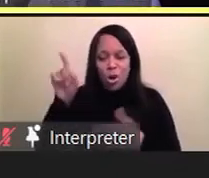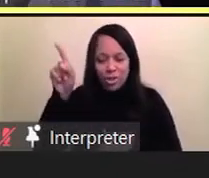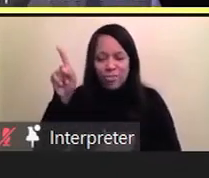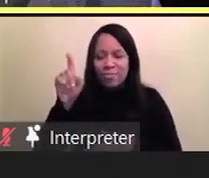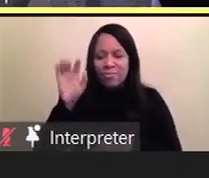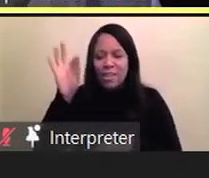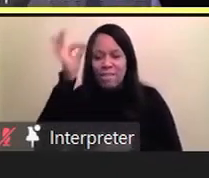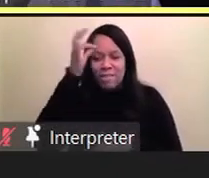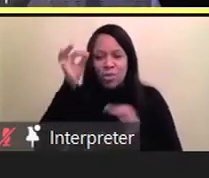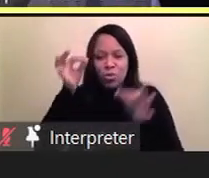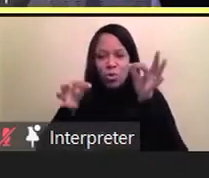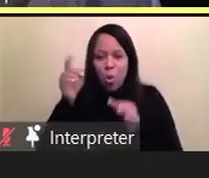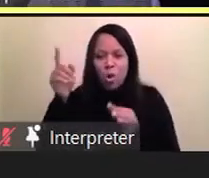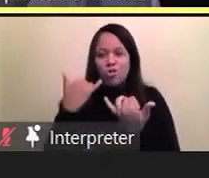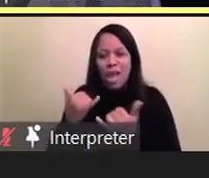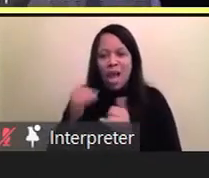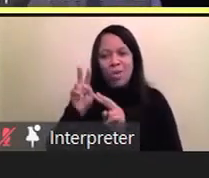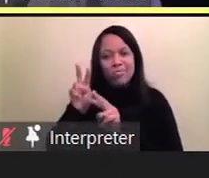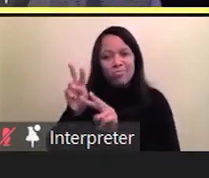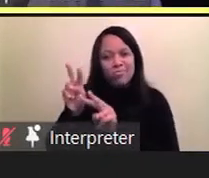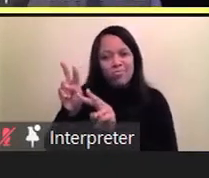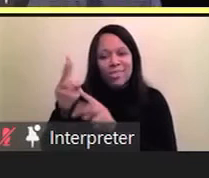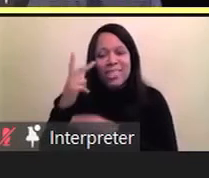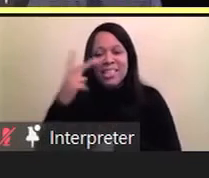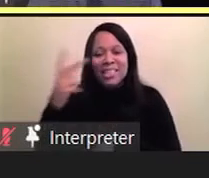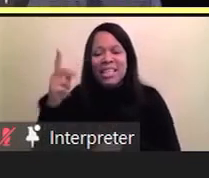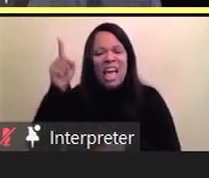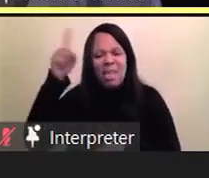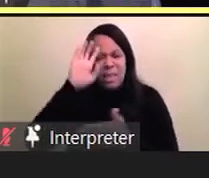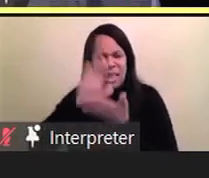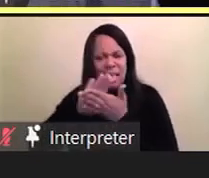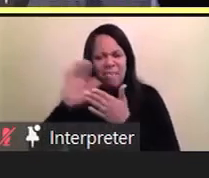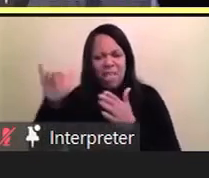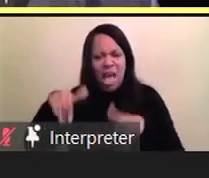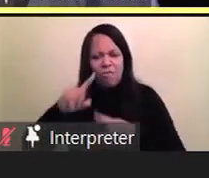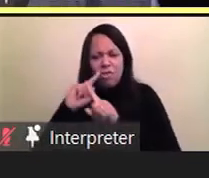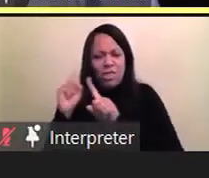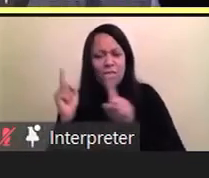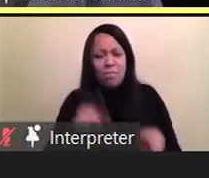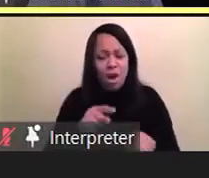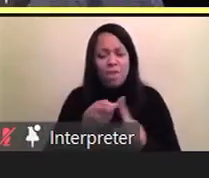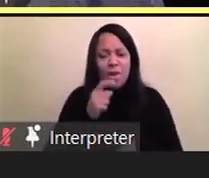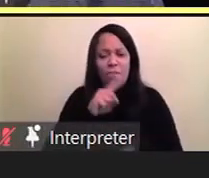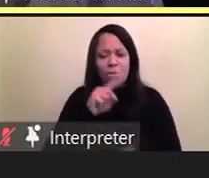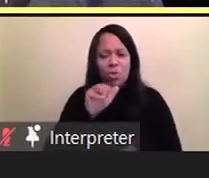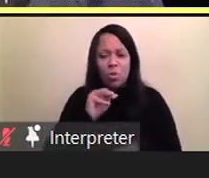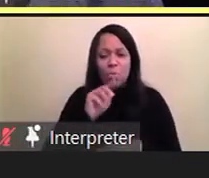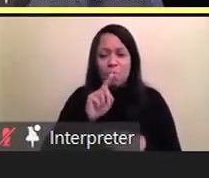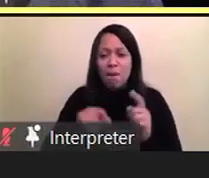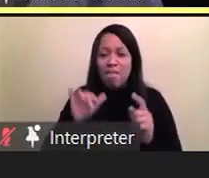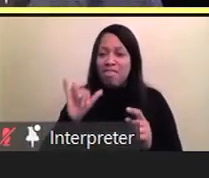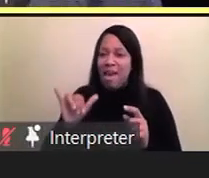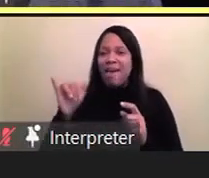So we'll see what happens with that. There hasn't even been a response, I don't believe, by Zoom yet. But that just kind of goes to show you